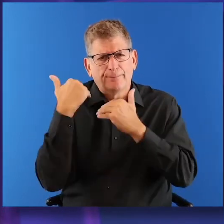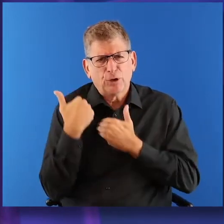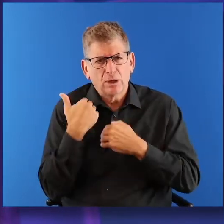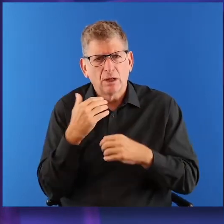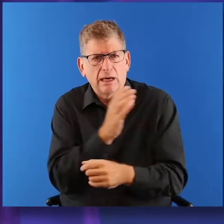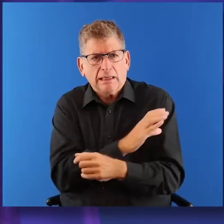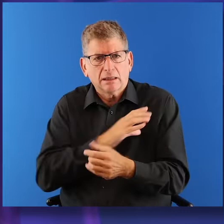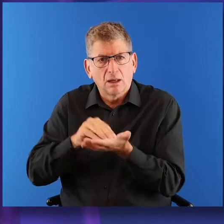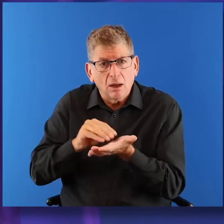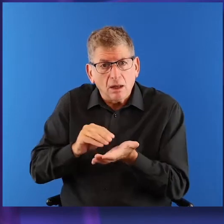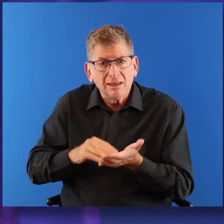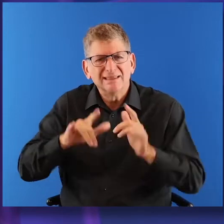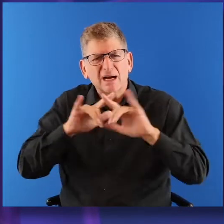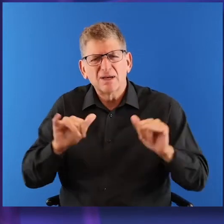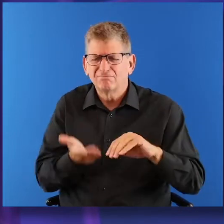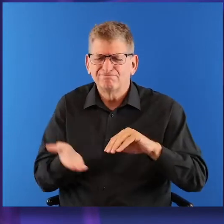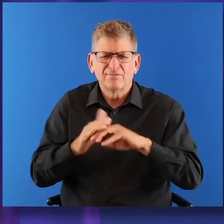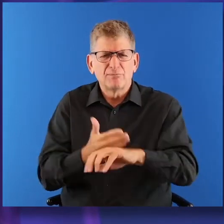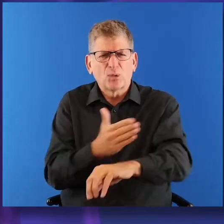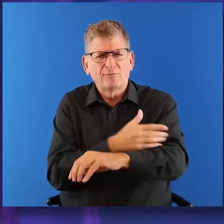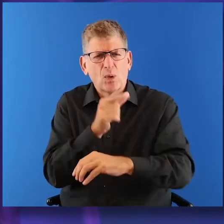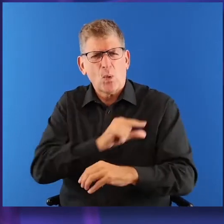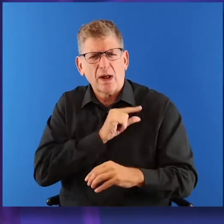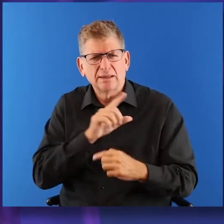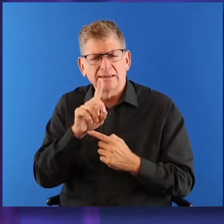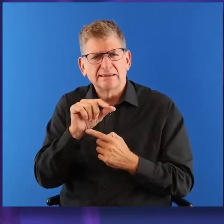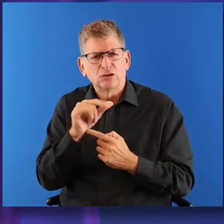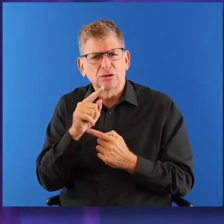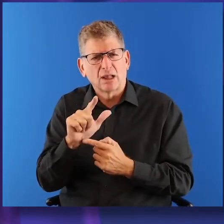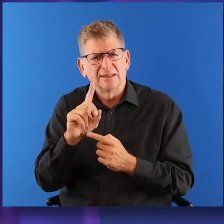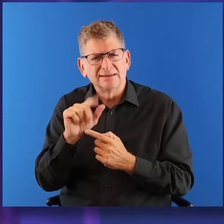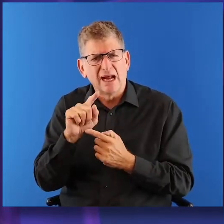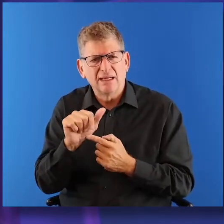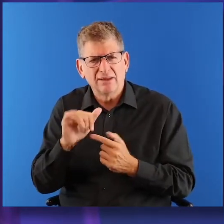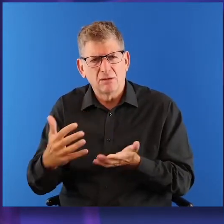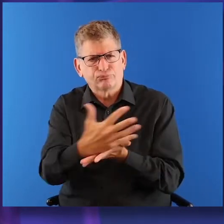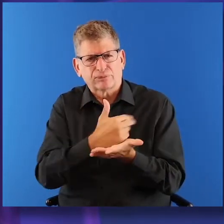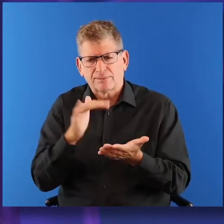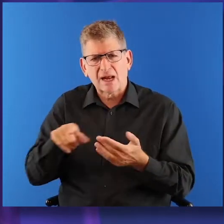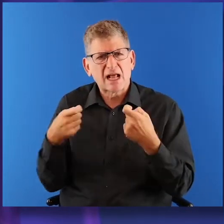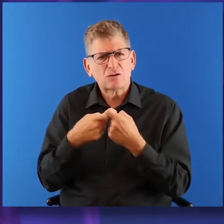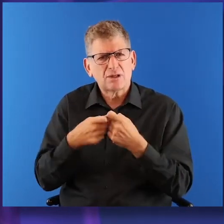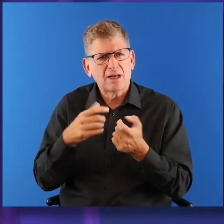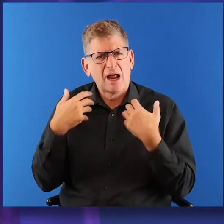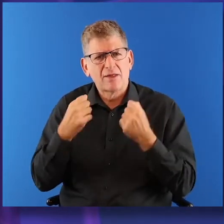Digital image processing has become the norm in radiology and is poised to become dominant in